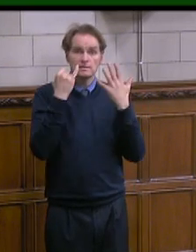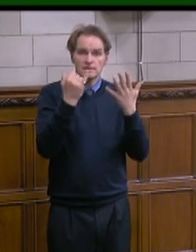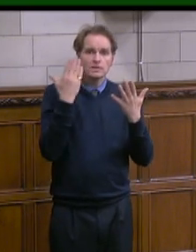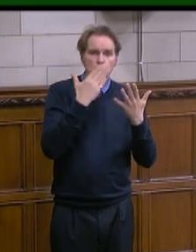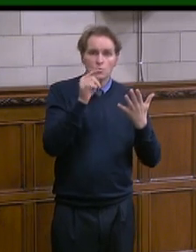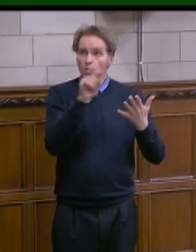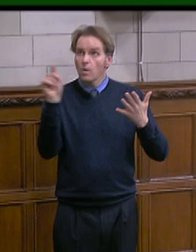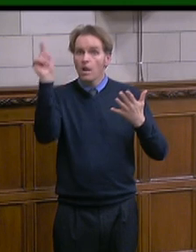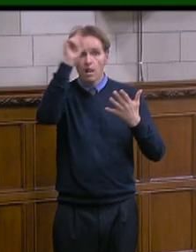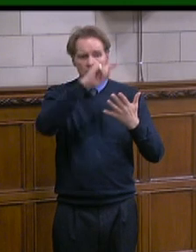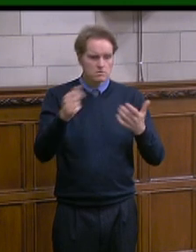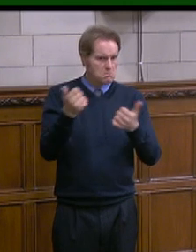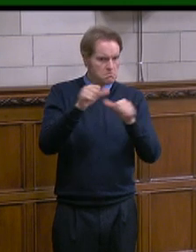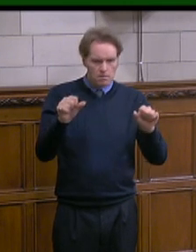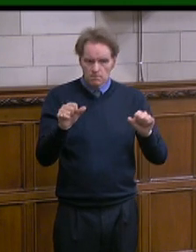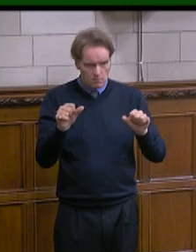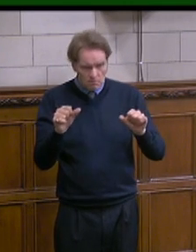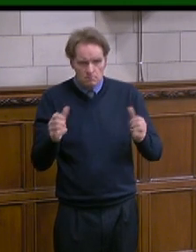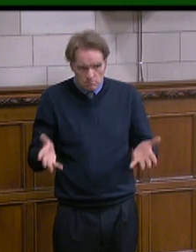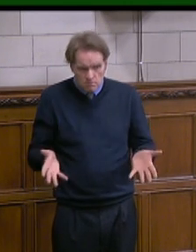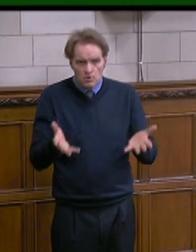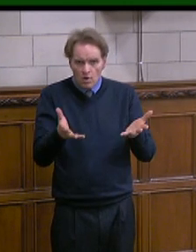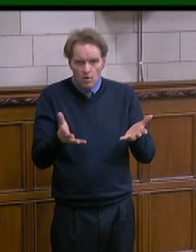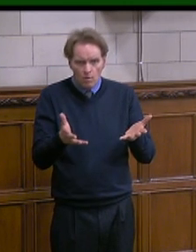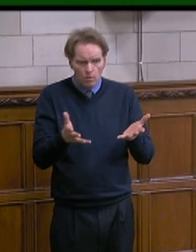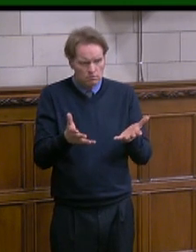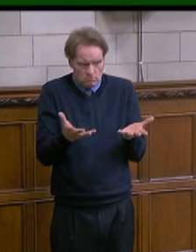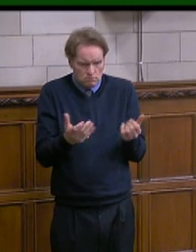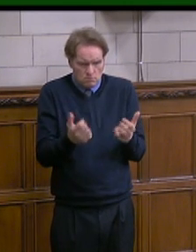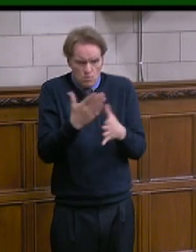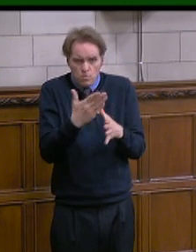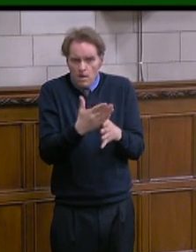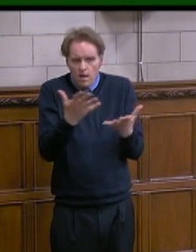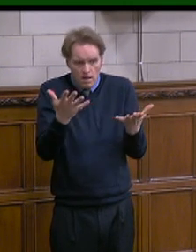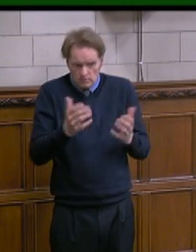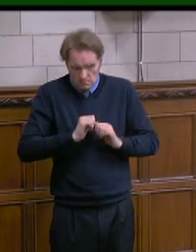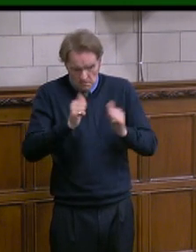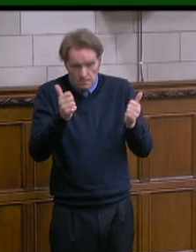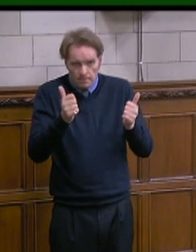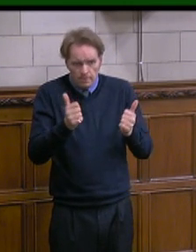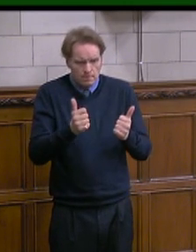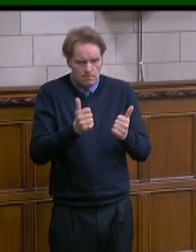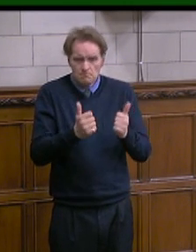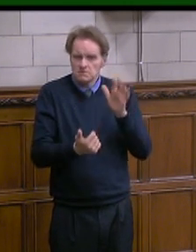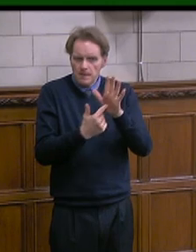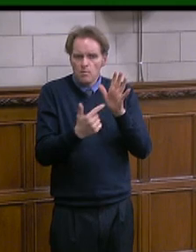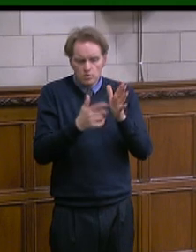That highlights why making BSL a GCSE is so important.